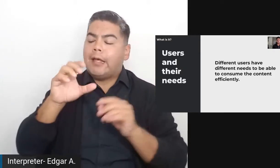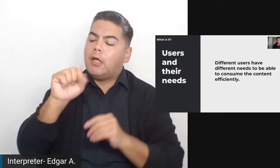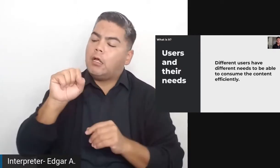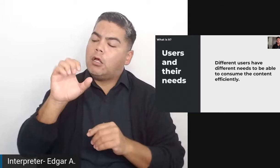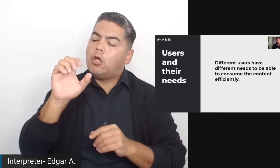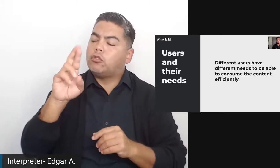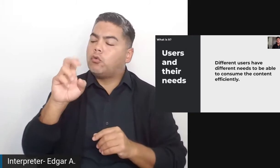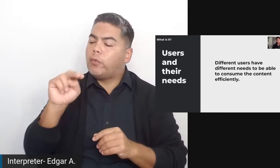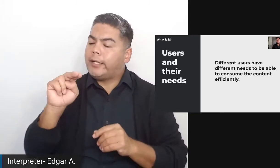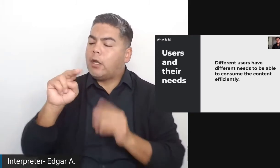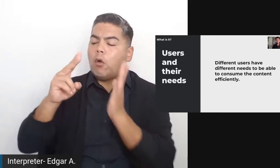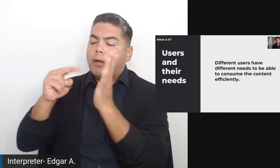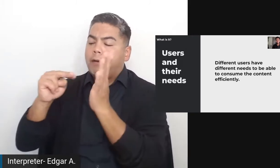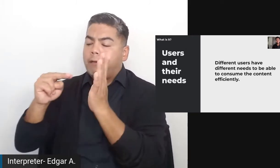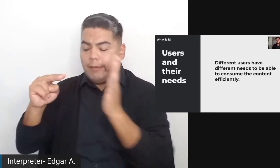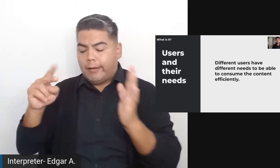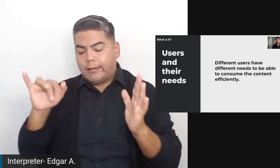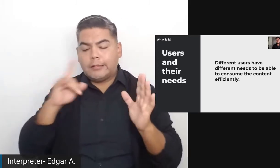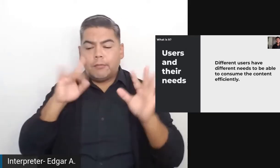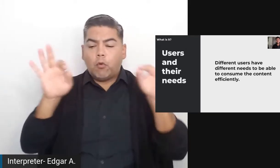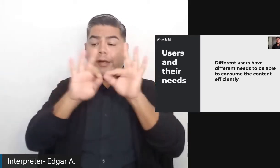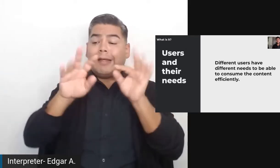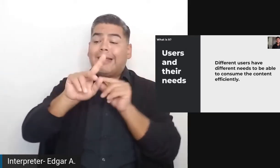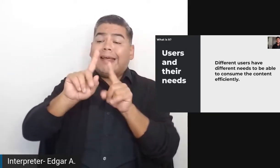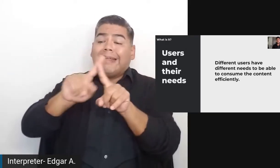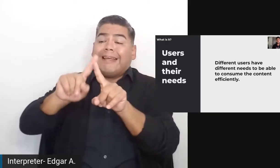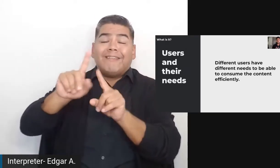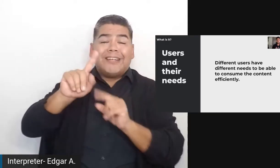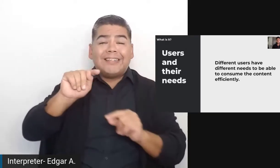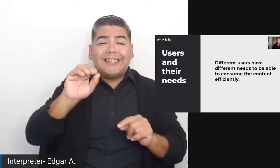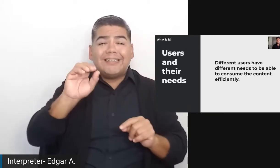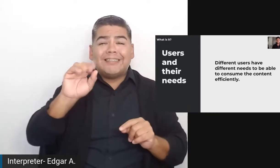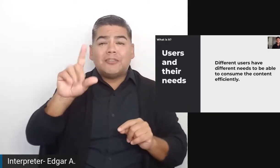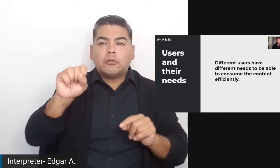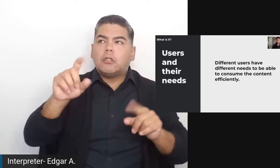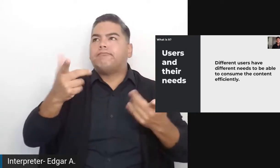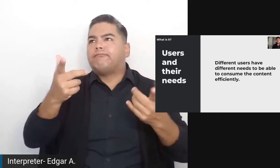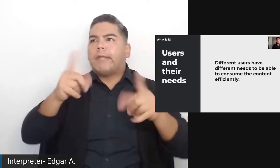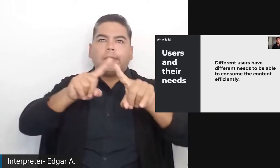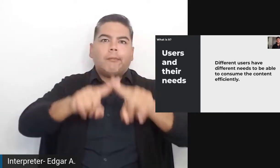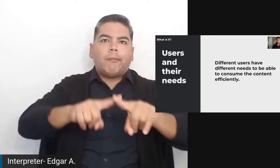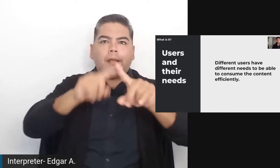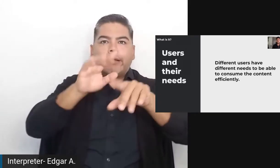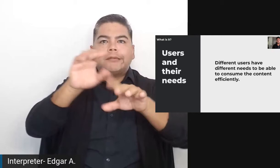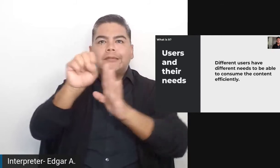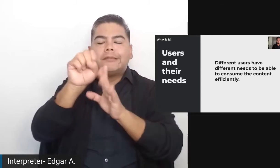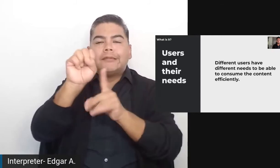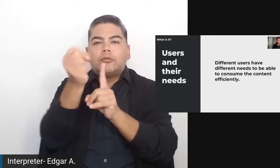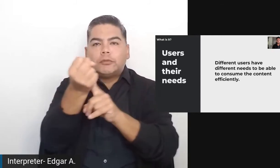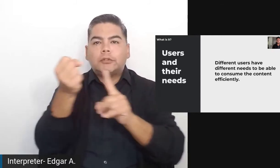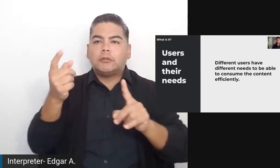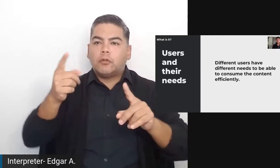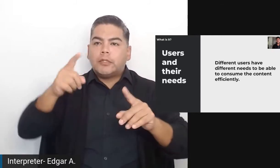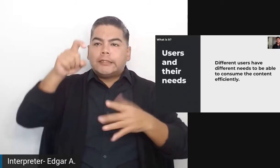but there are different tools depending on different situations and needs that the user may be using.